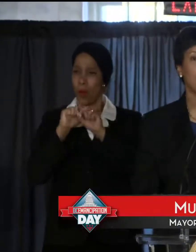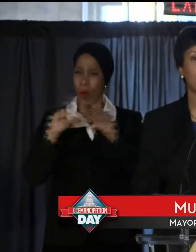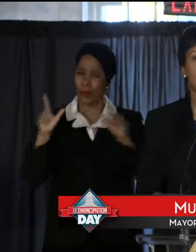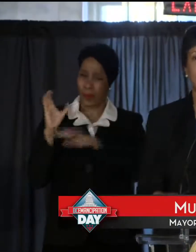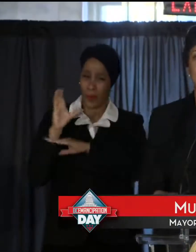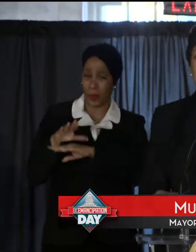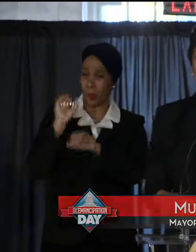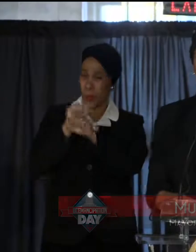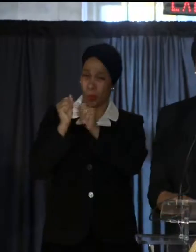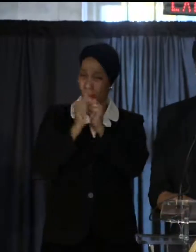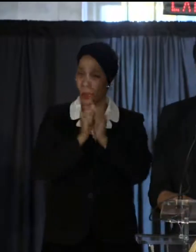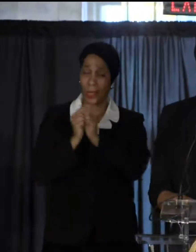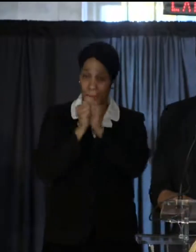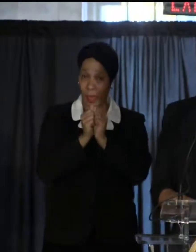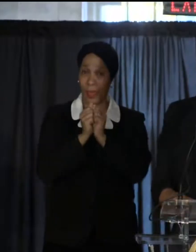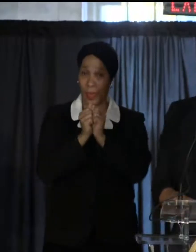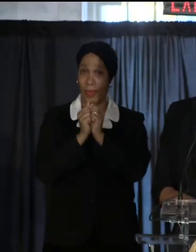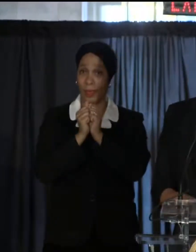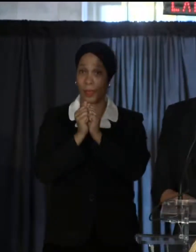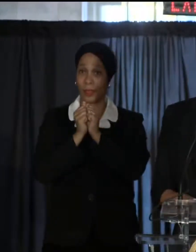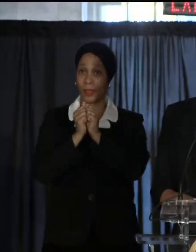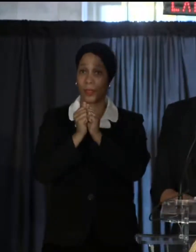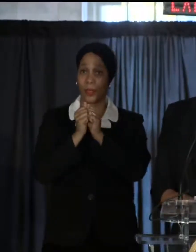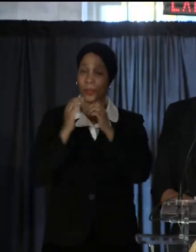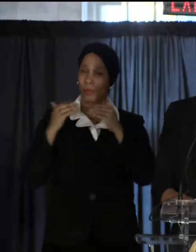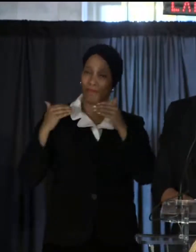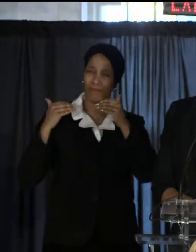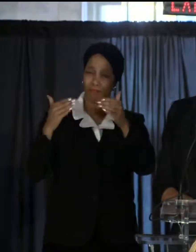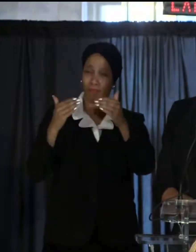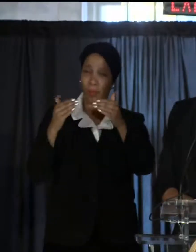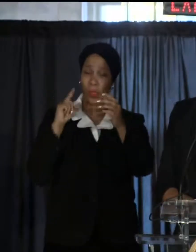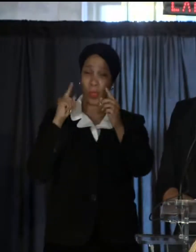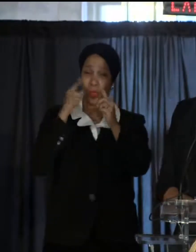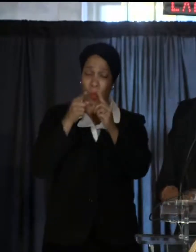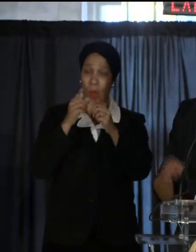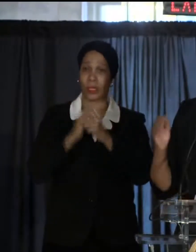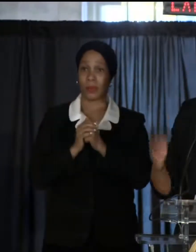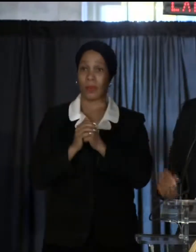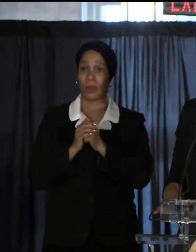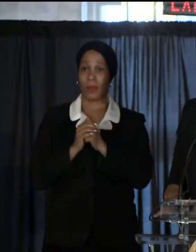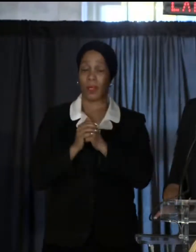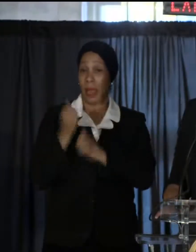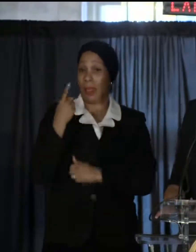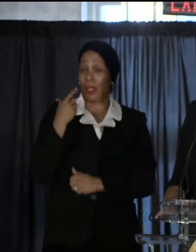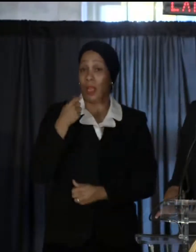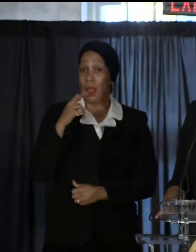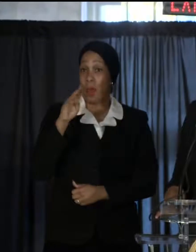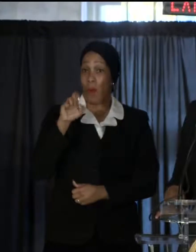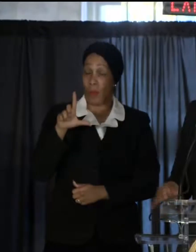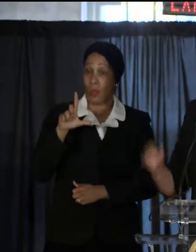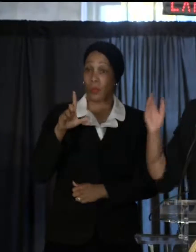WORK TOGETHER TO ADVANCE THE CAUSE. SO LAST APRIL WE SAID WE WOULD PUT IT ON THE BALLOT.